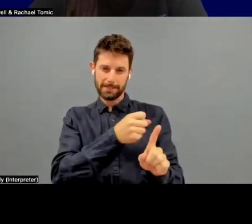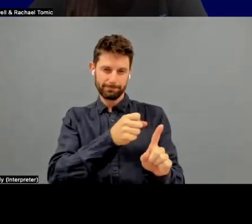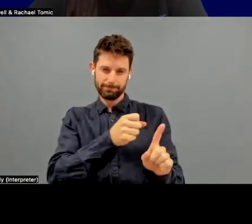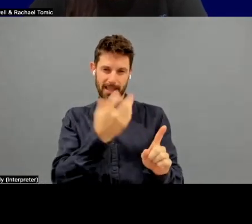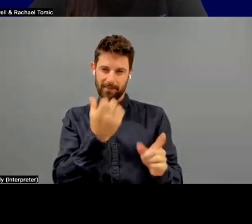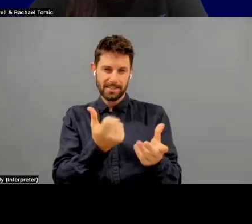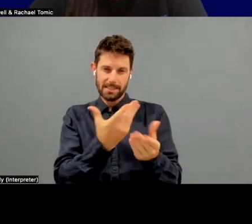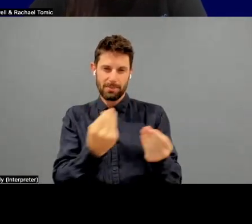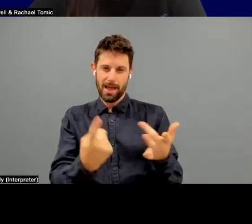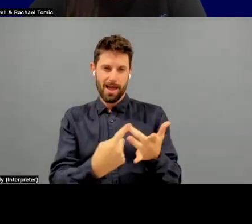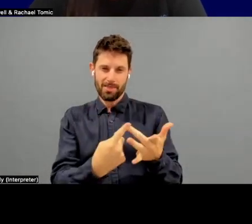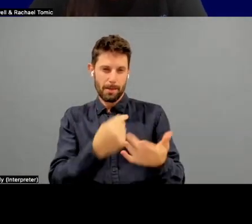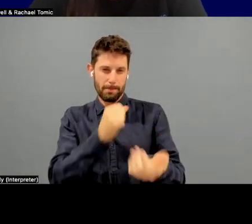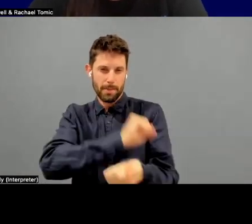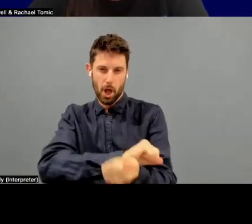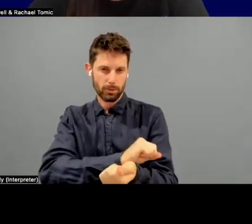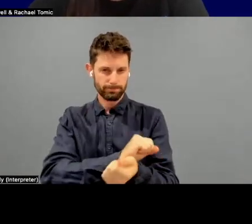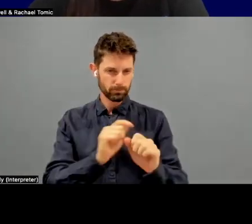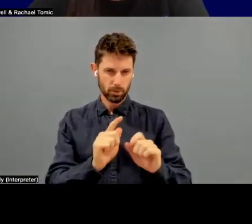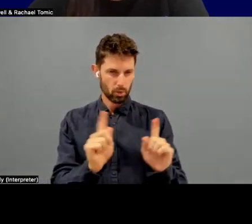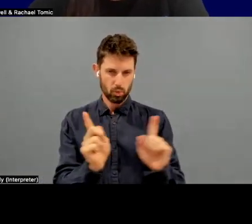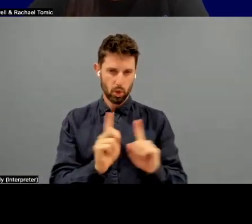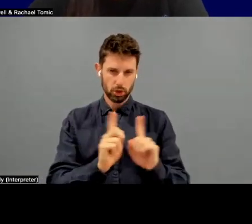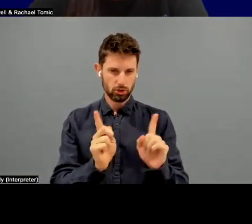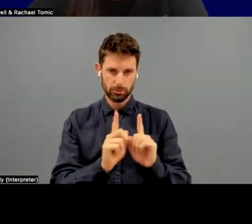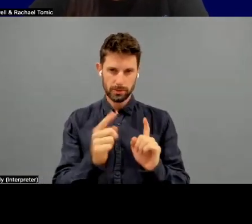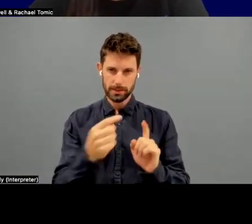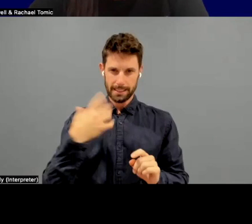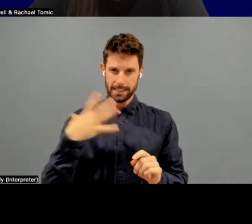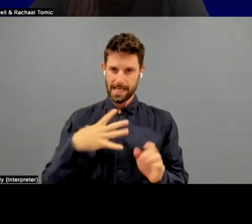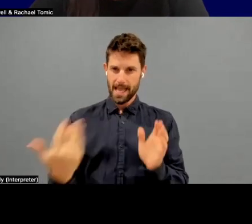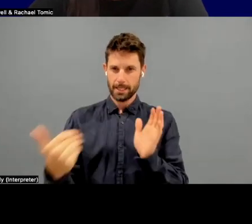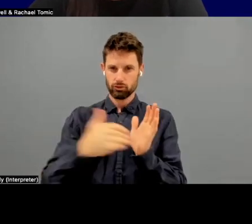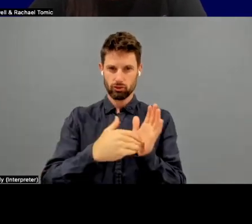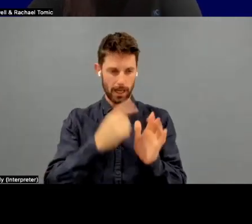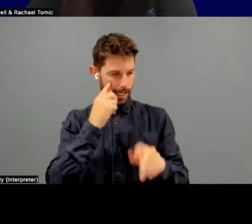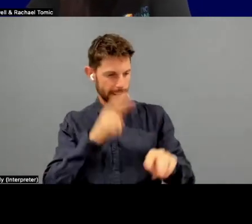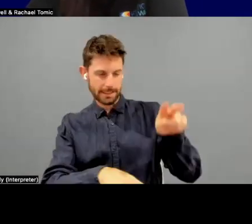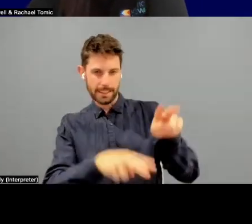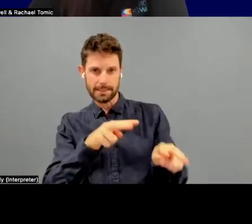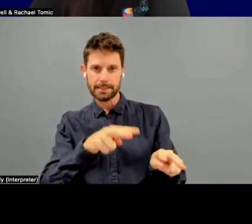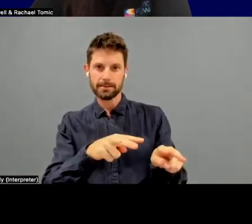of is there something else impacting on her function that we don't know about yet.